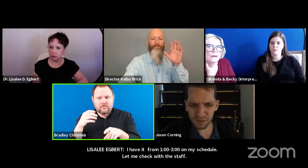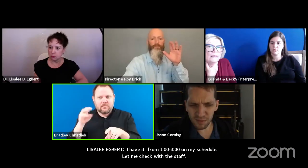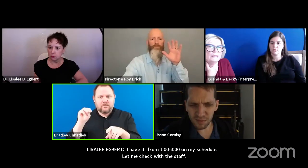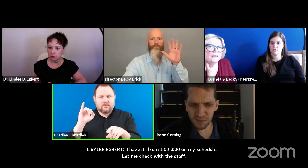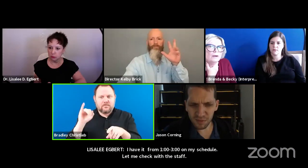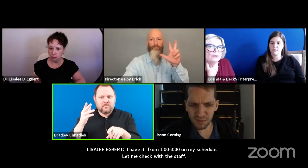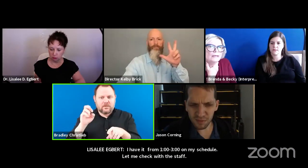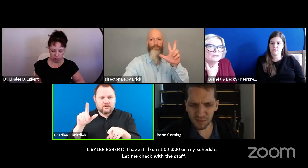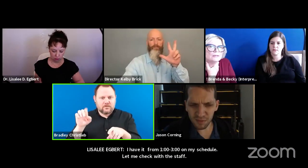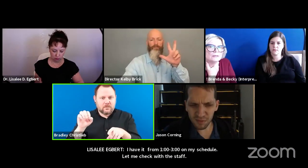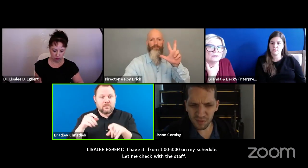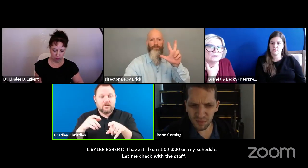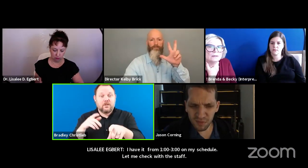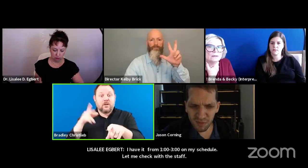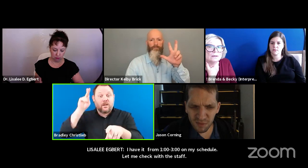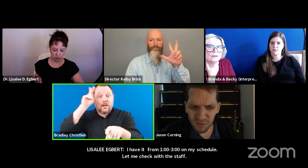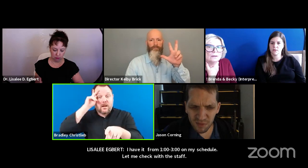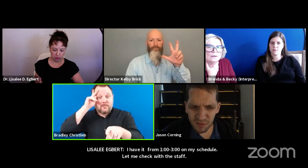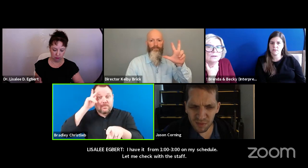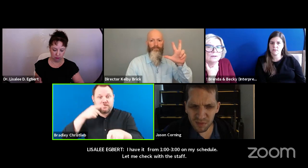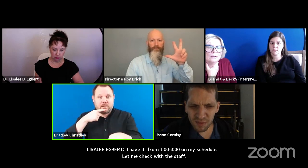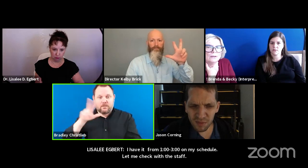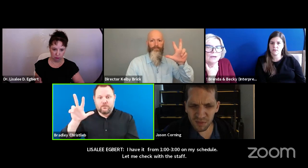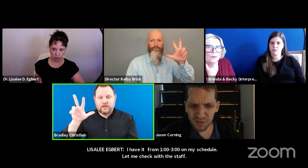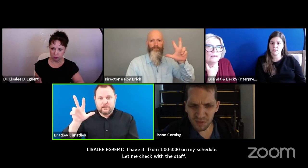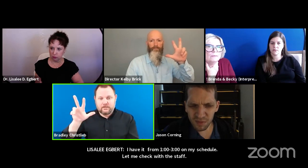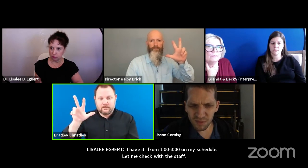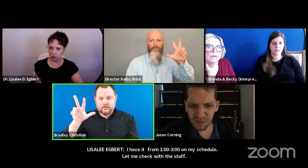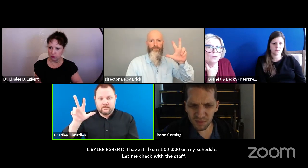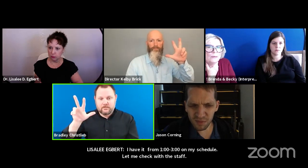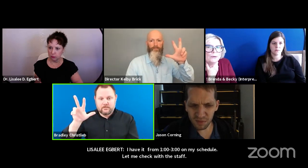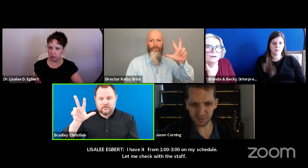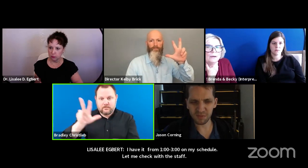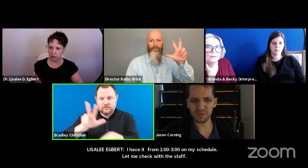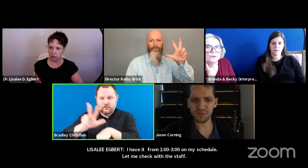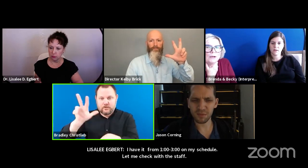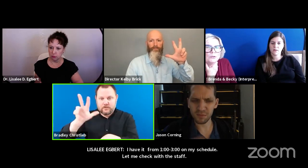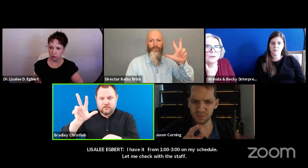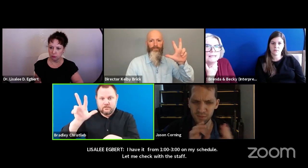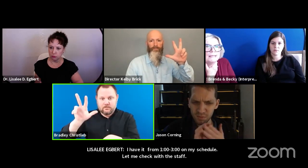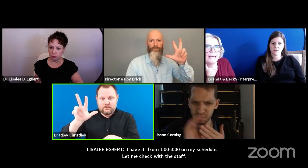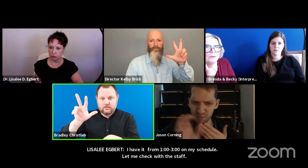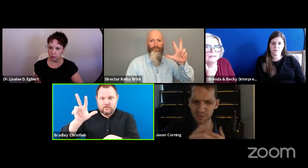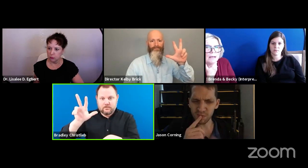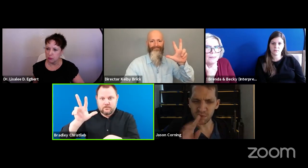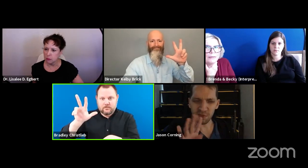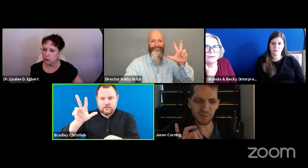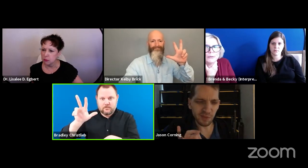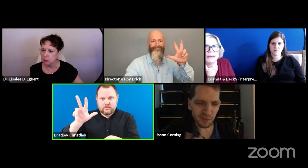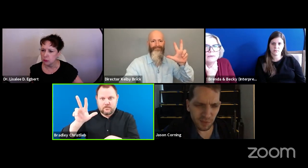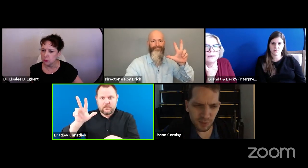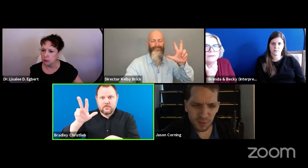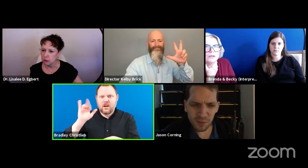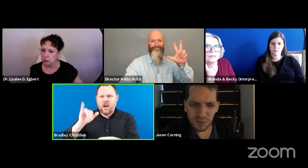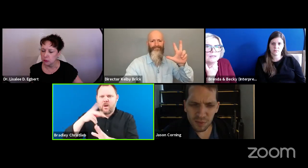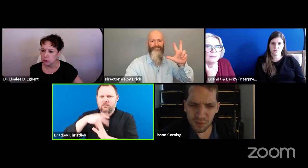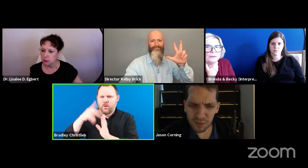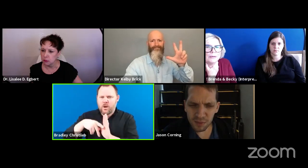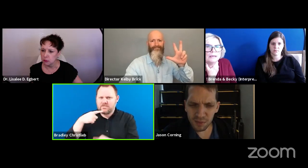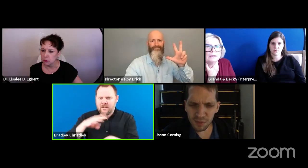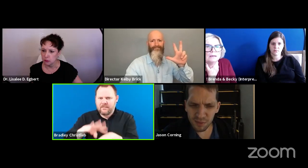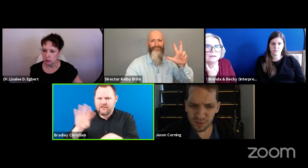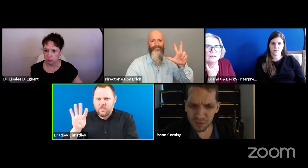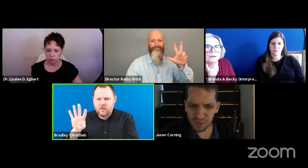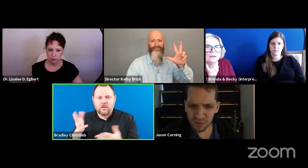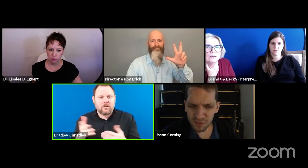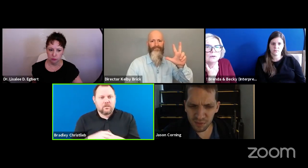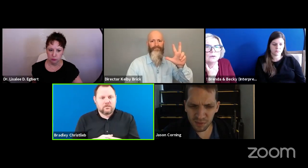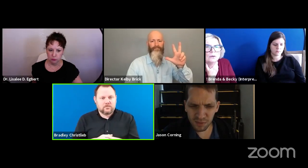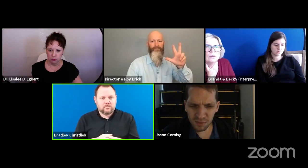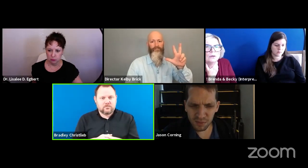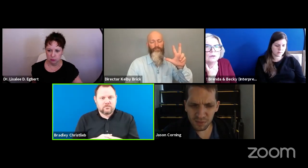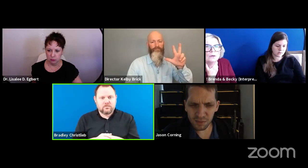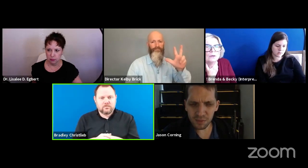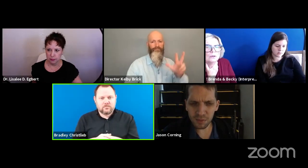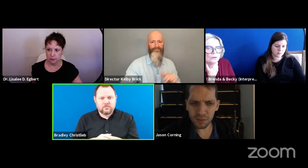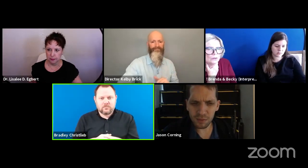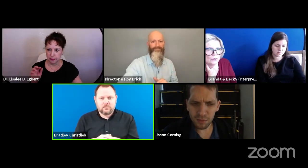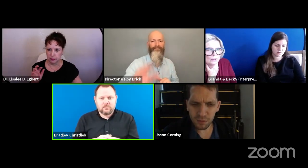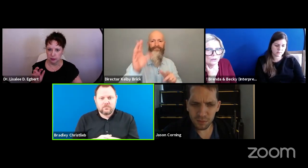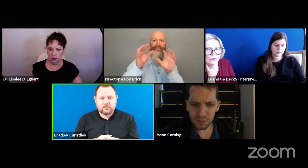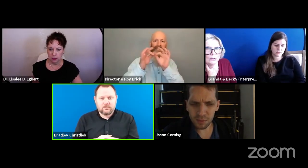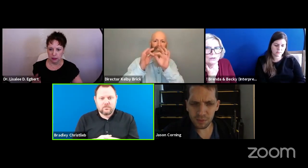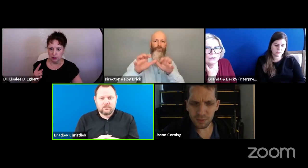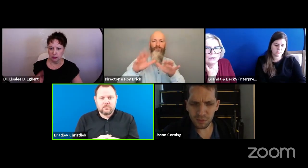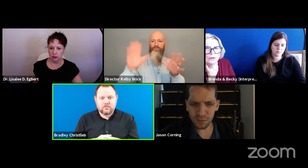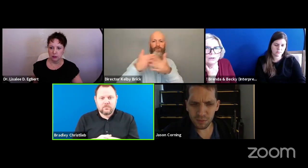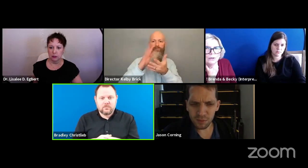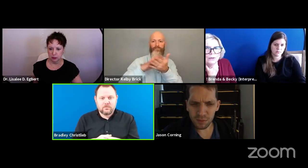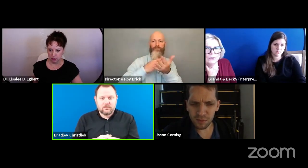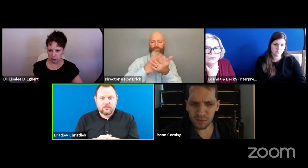Right now it is -- Director Brick is saying we have a hard stop at 3:00.